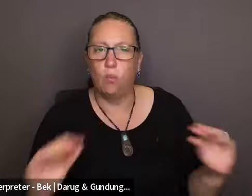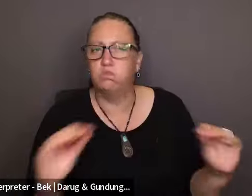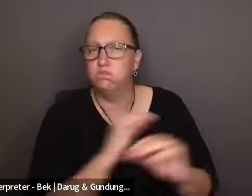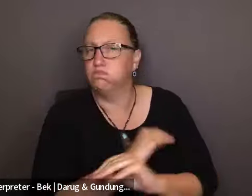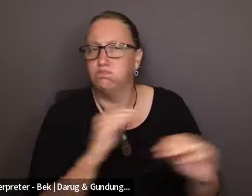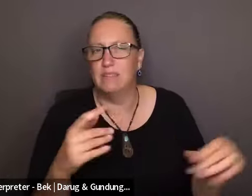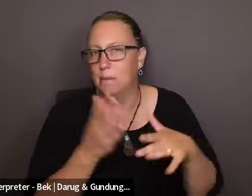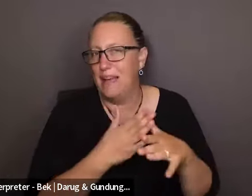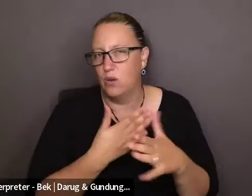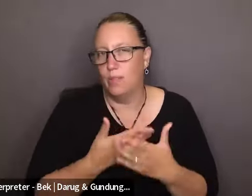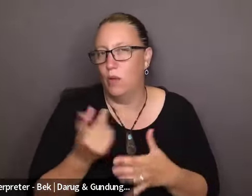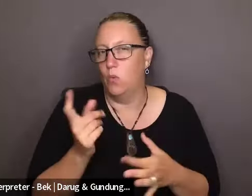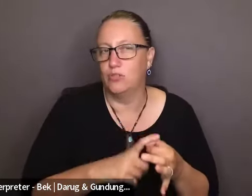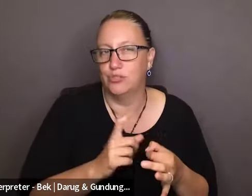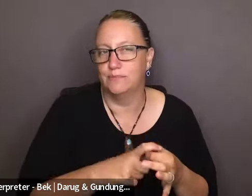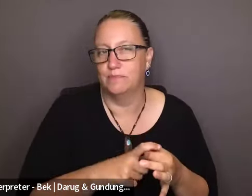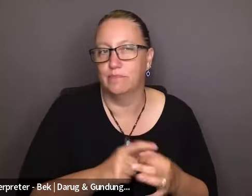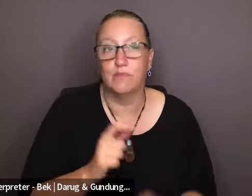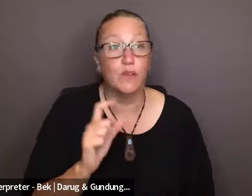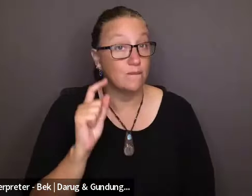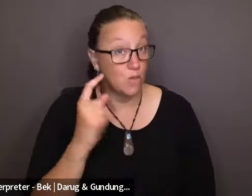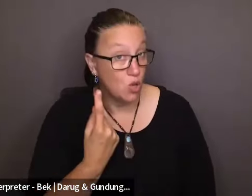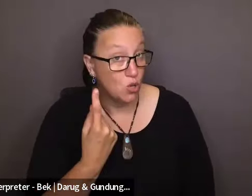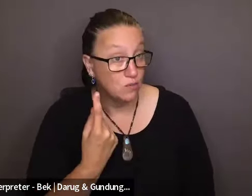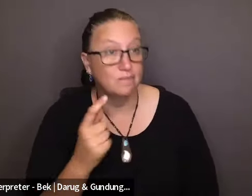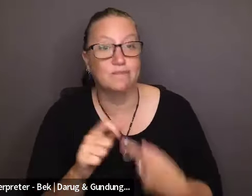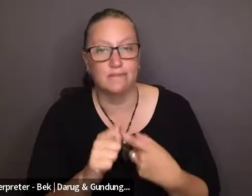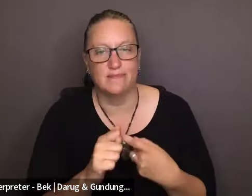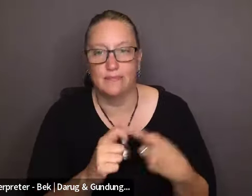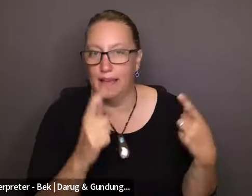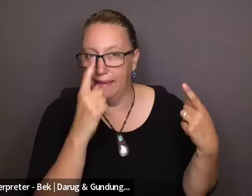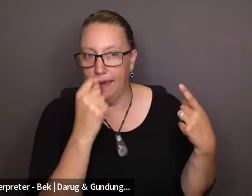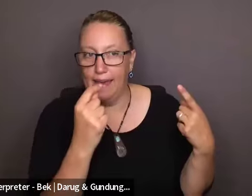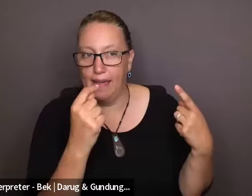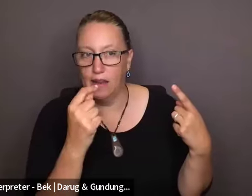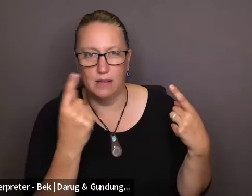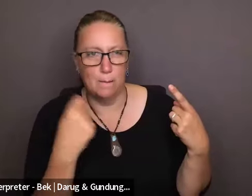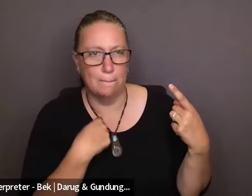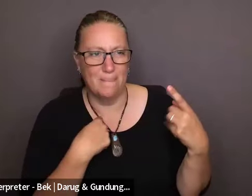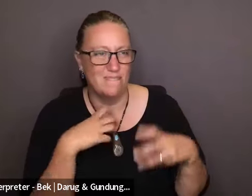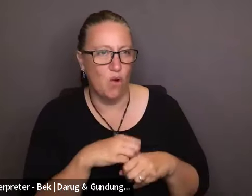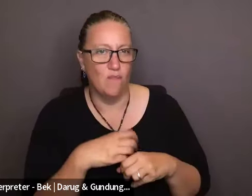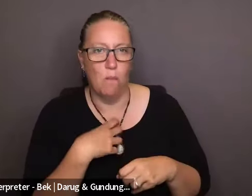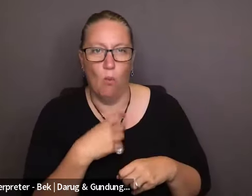questions and then Catherine will be answering the questions, or we might do a bit of swapping depending on